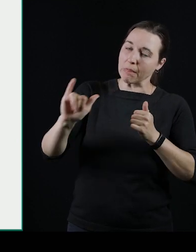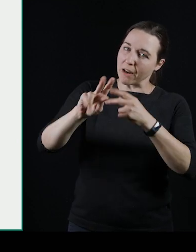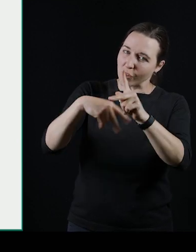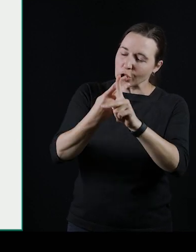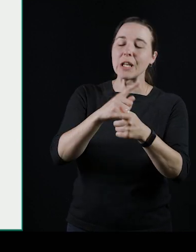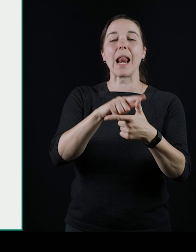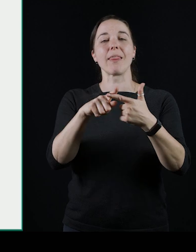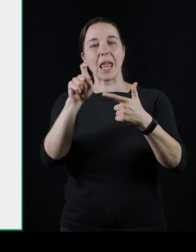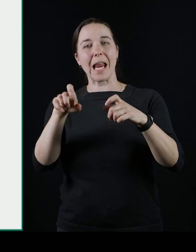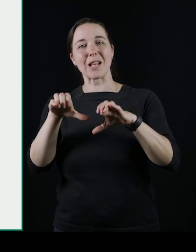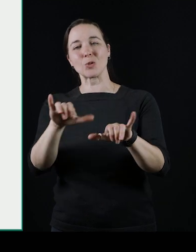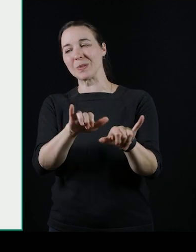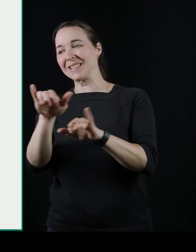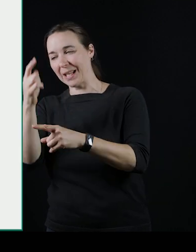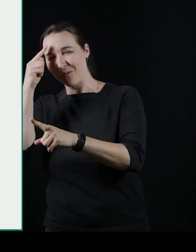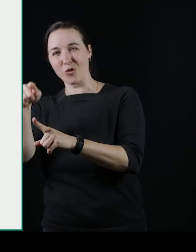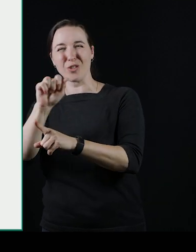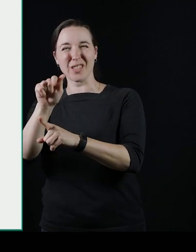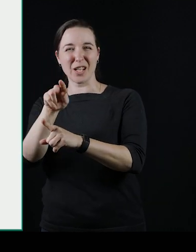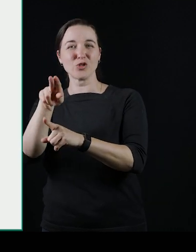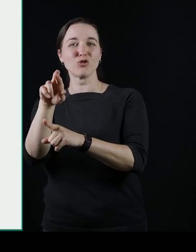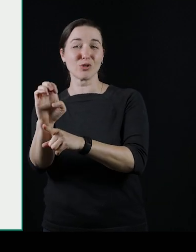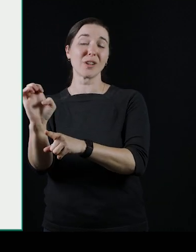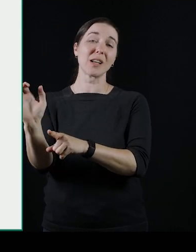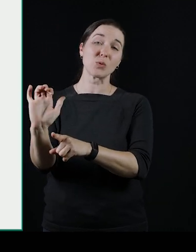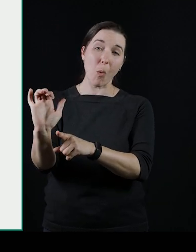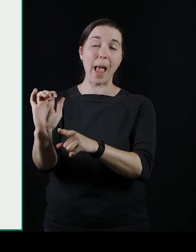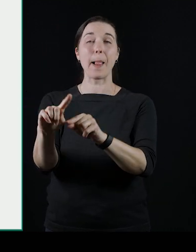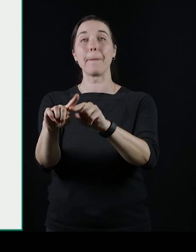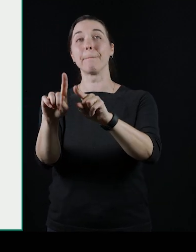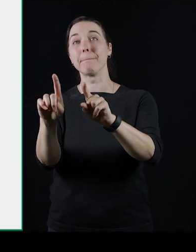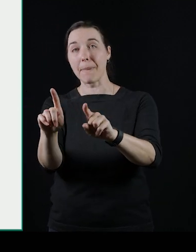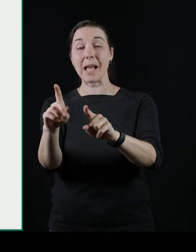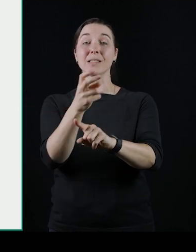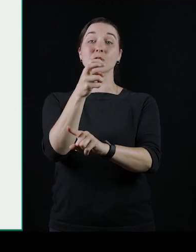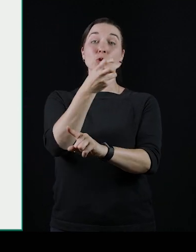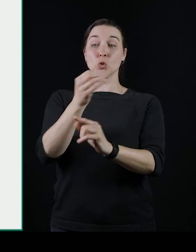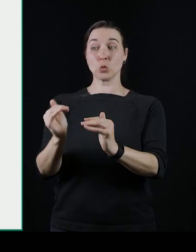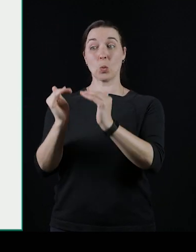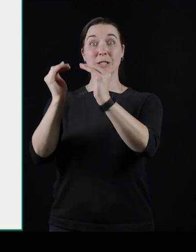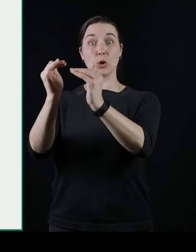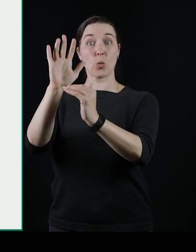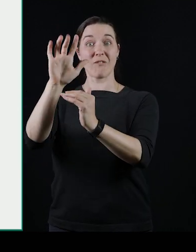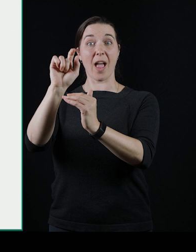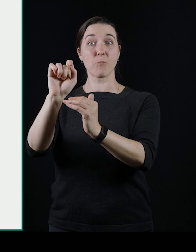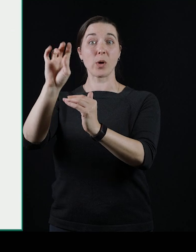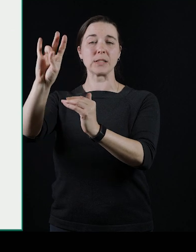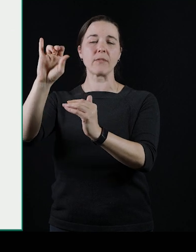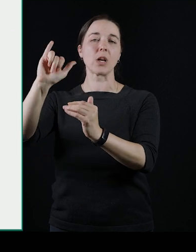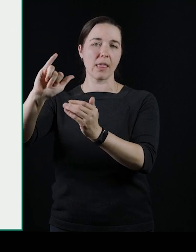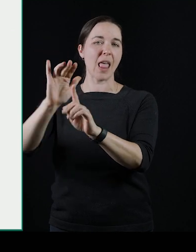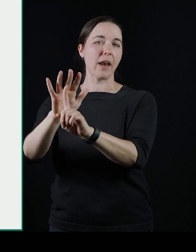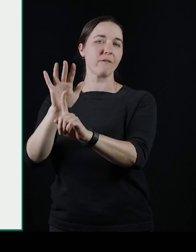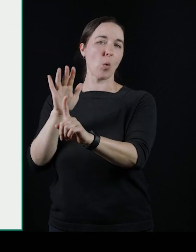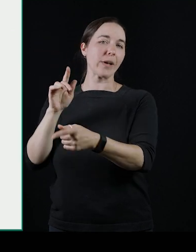And then we had to do the same in Azure as well. But switching to 5.7 would have avoided some downtime.